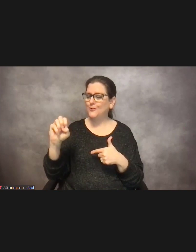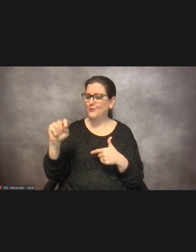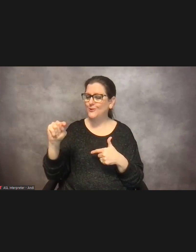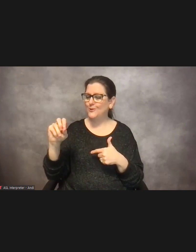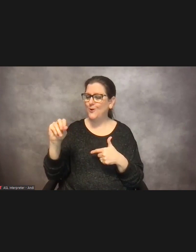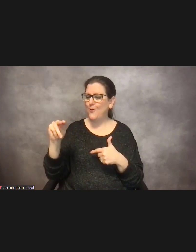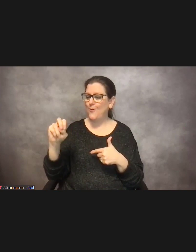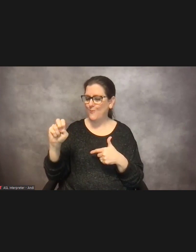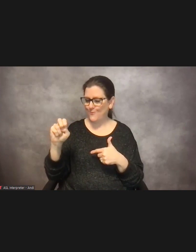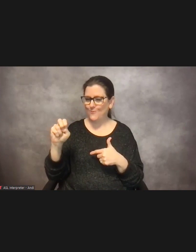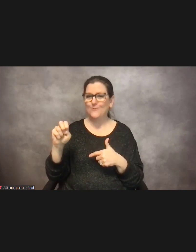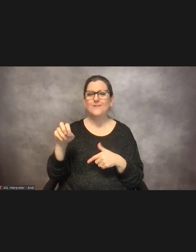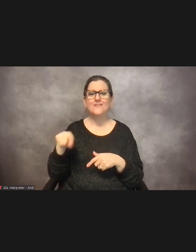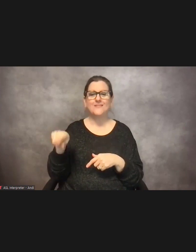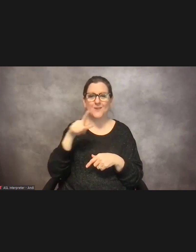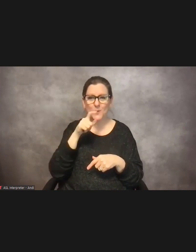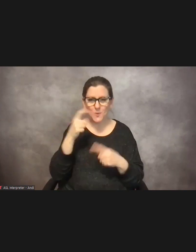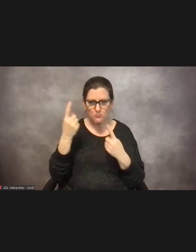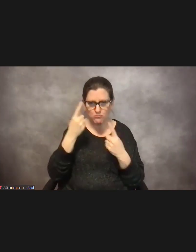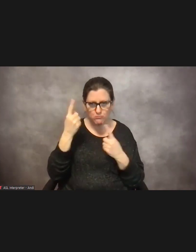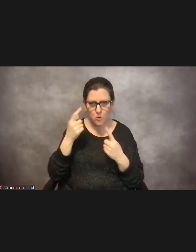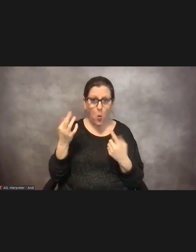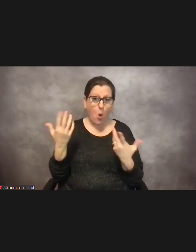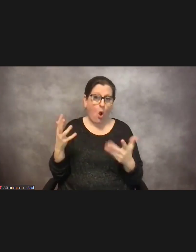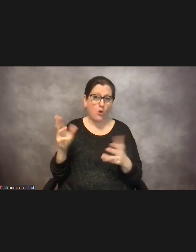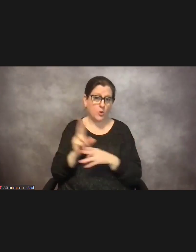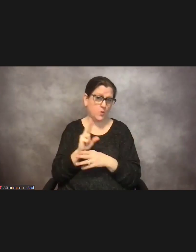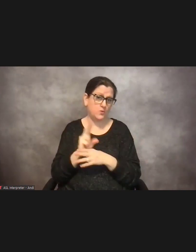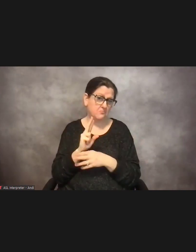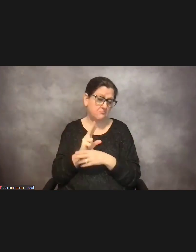those of you who may be considering this or may already be using pure